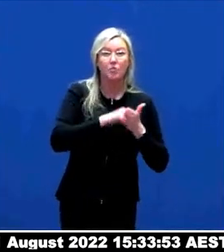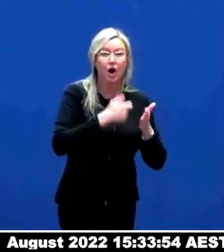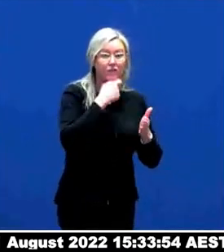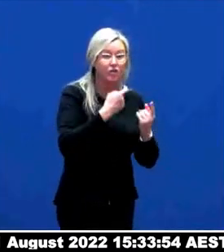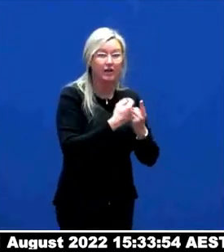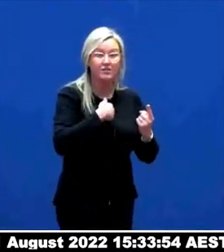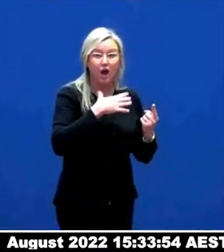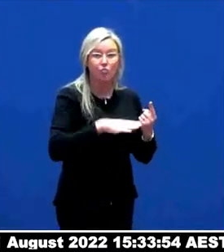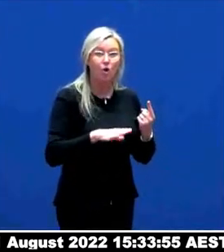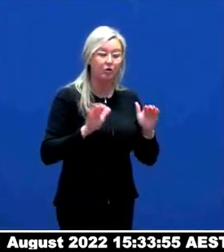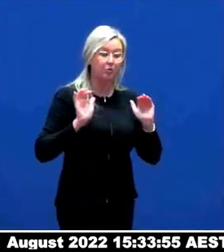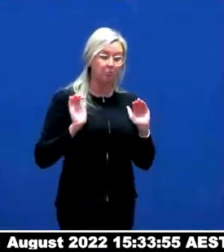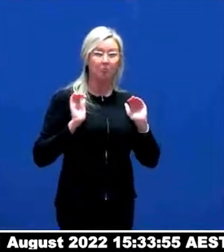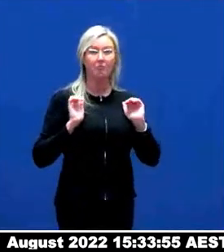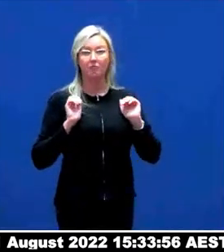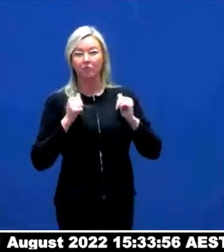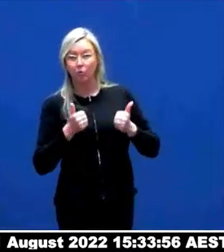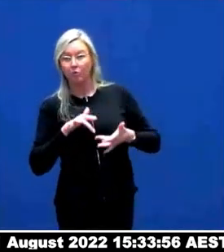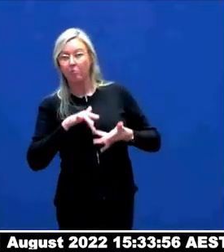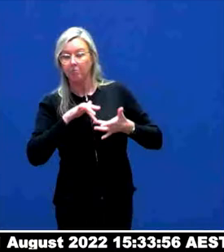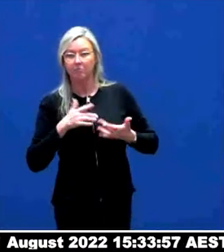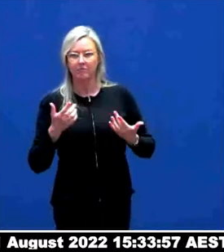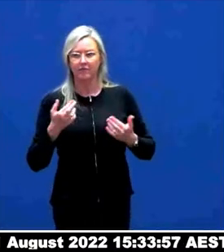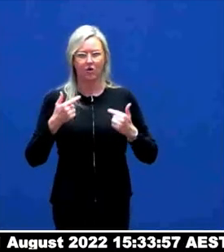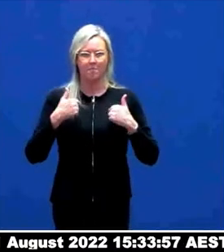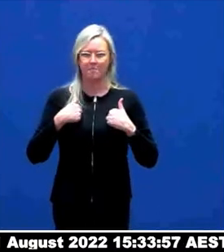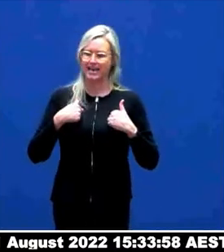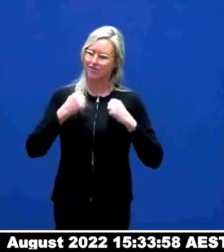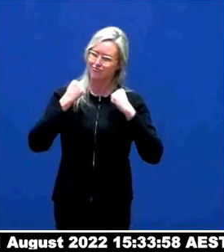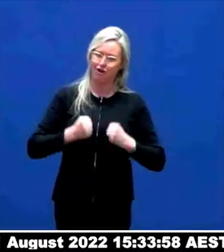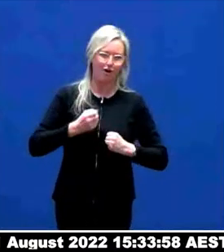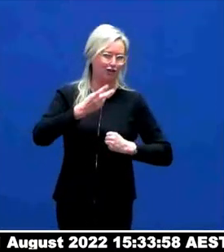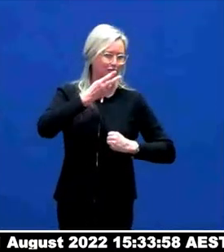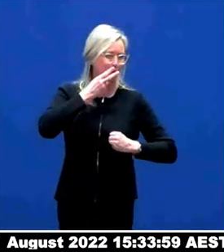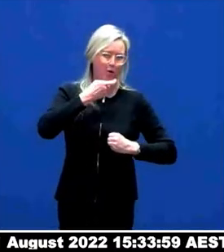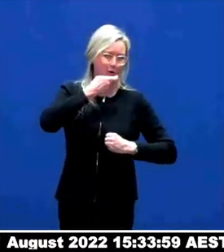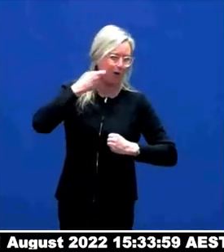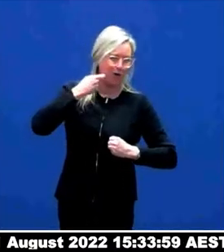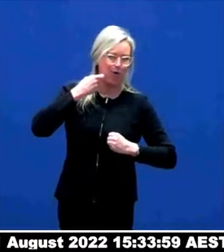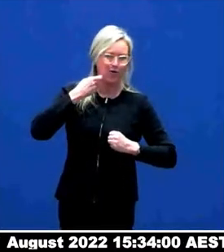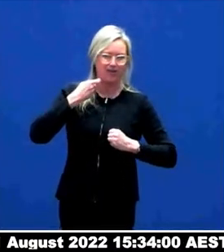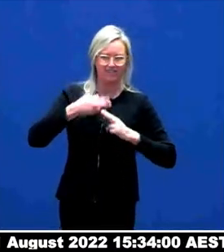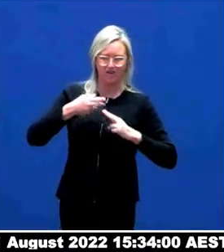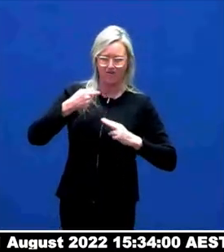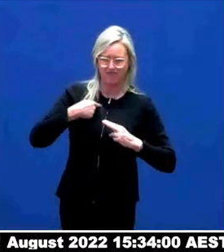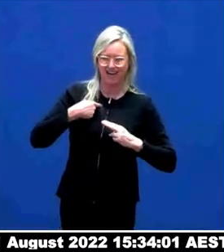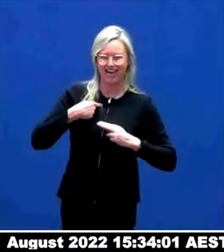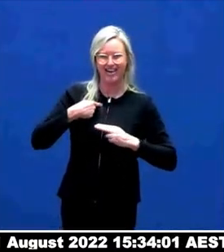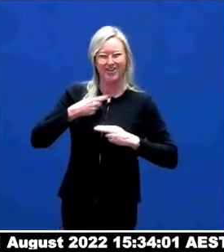society. For me personally, I'm a hardcore tobacco addict, so the price of government